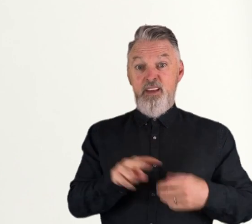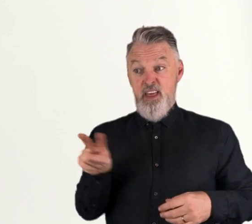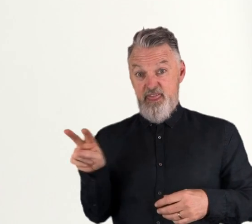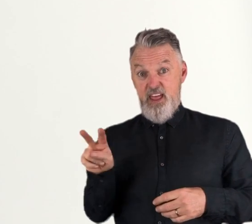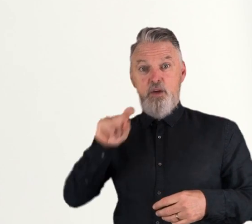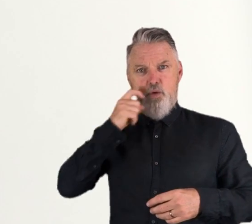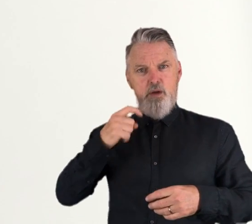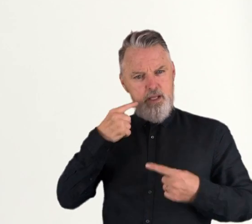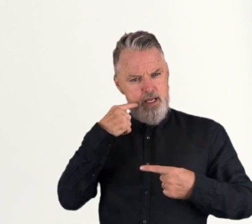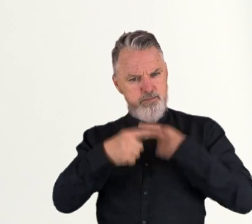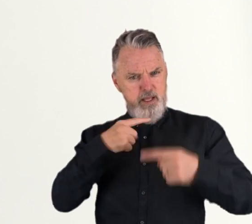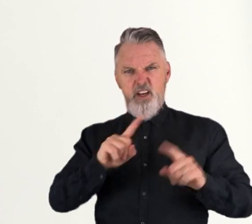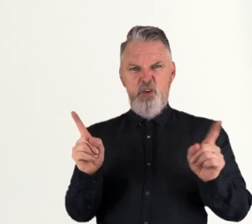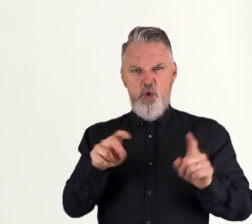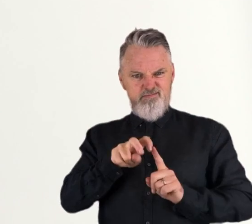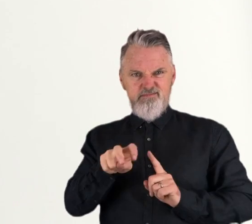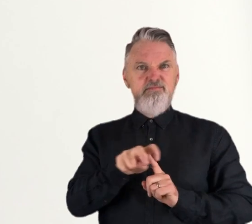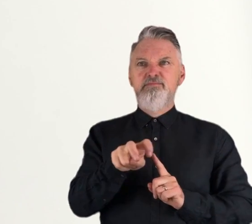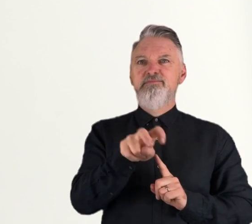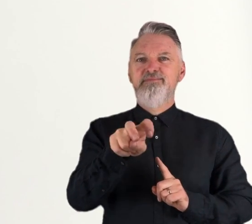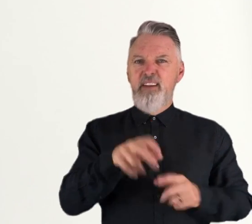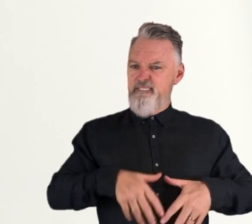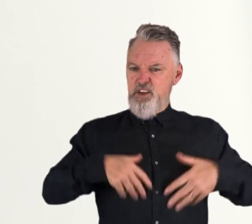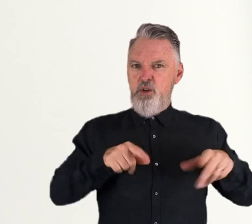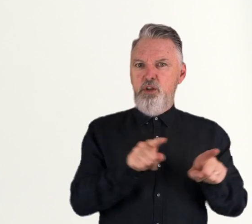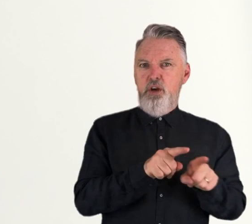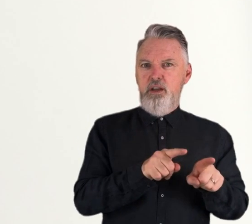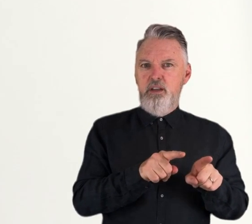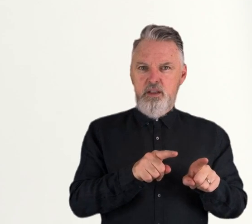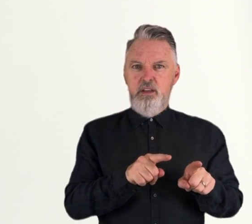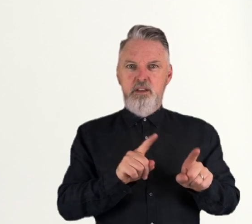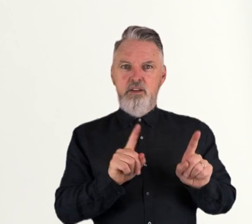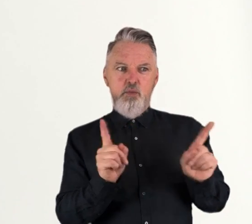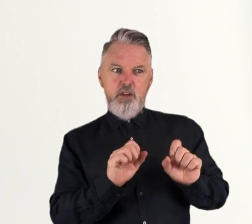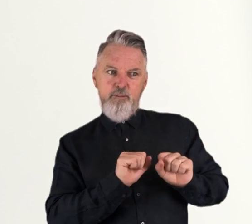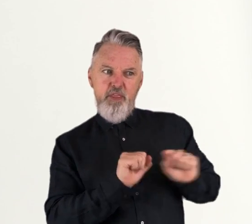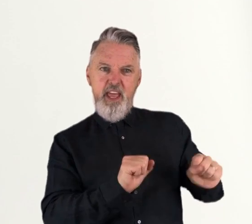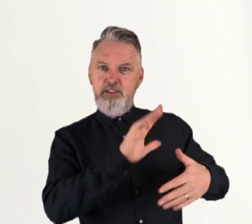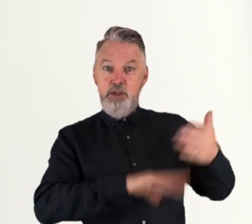into what this startup journey is like and in particular, how it’s been for the startups in this year’s cohort.